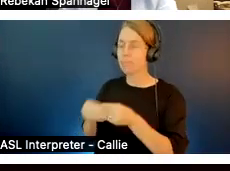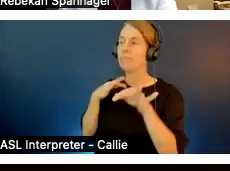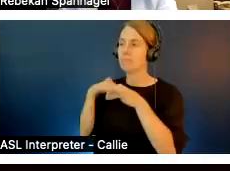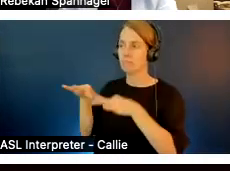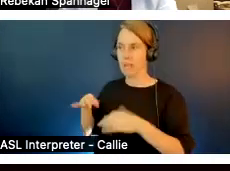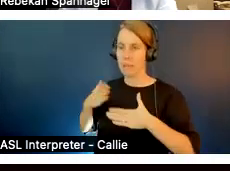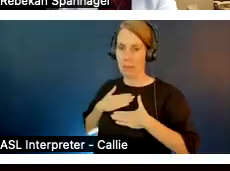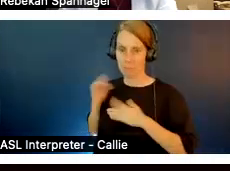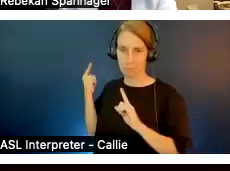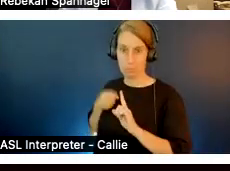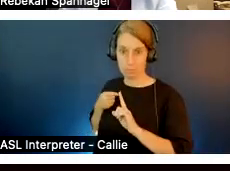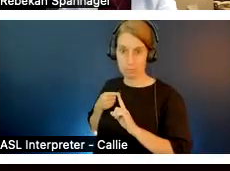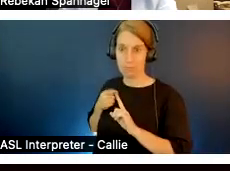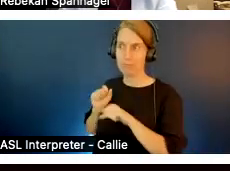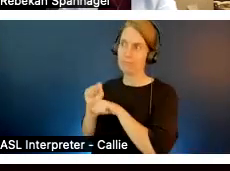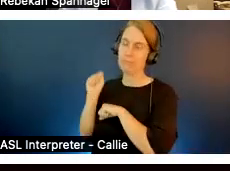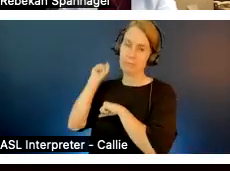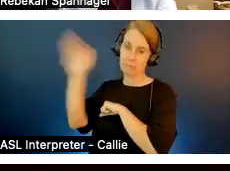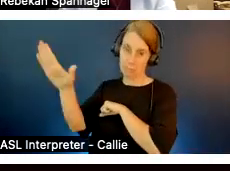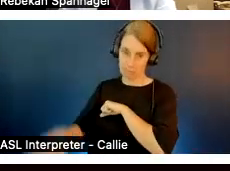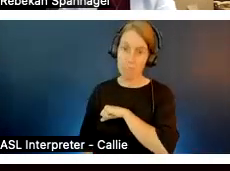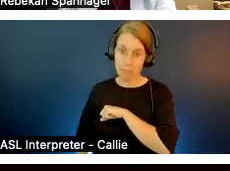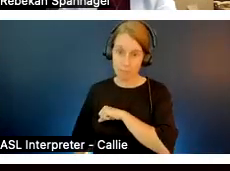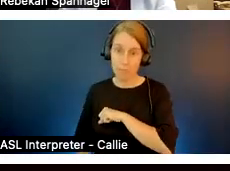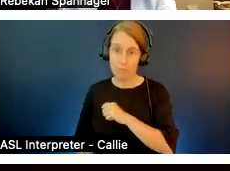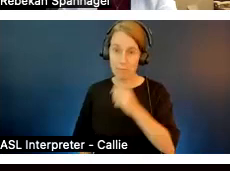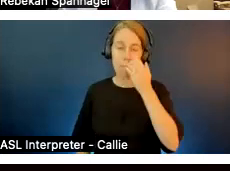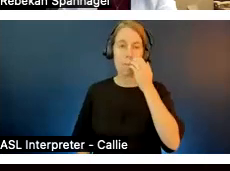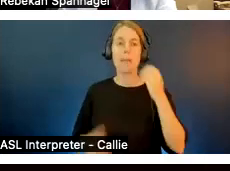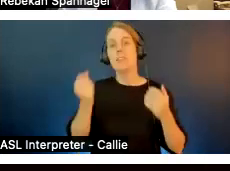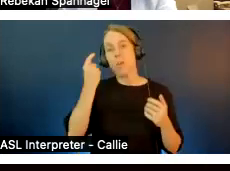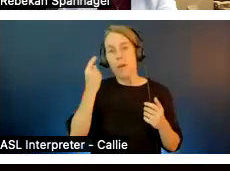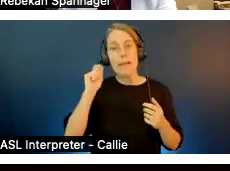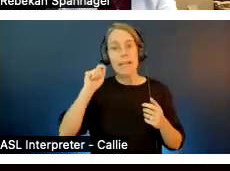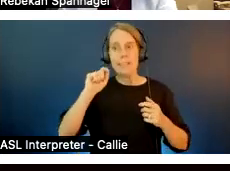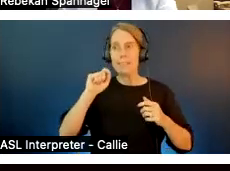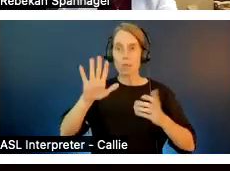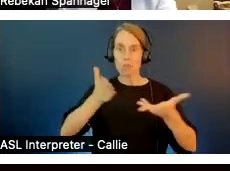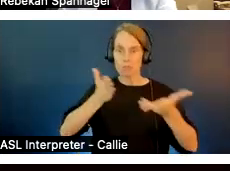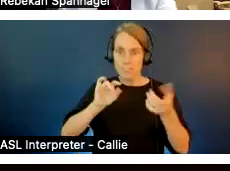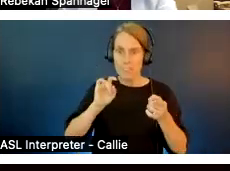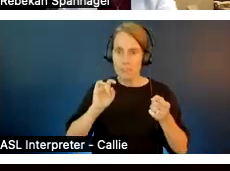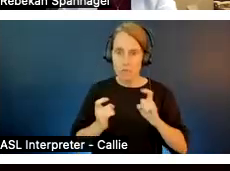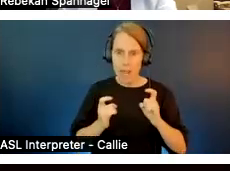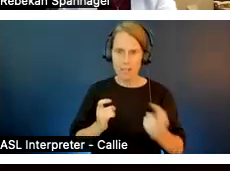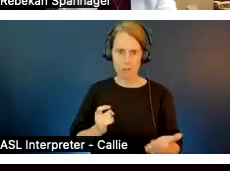so that's why asking for a written notification of changes or denials of service is so important